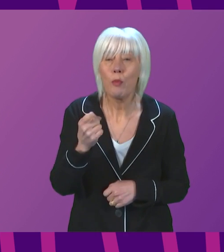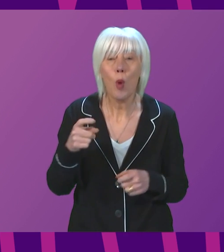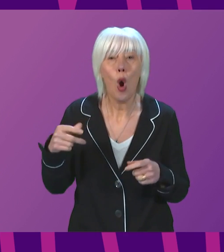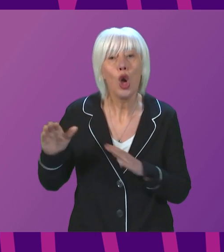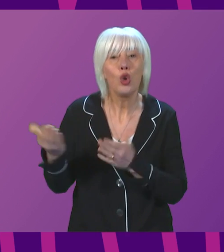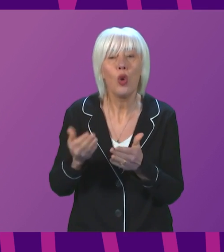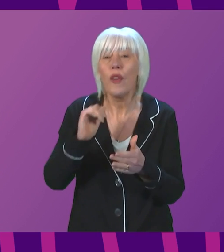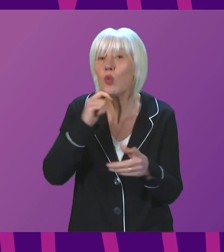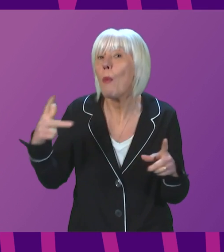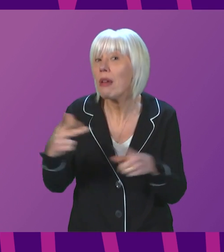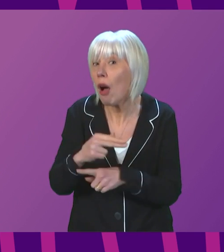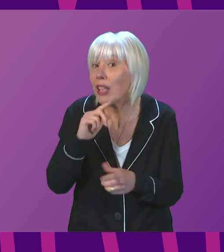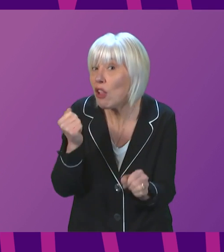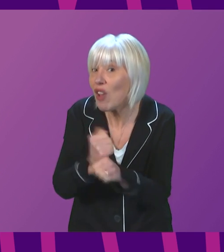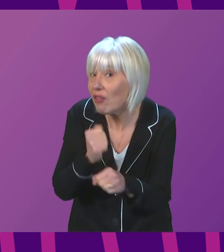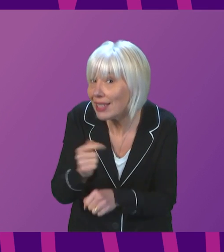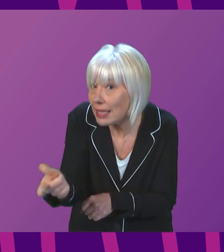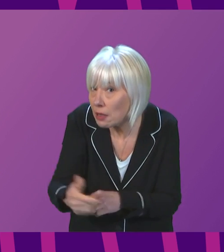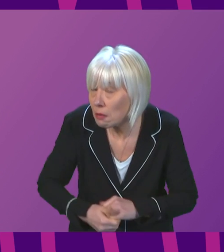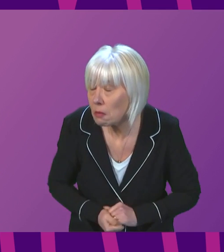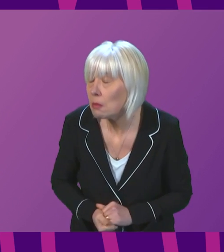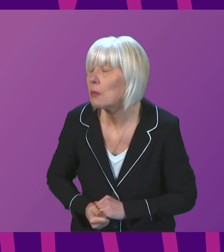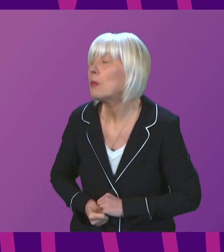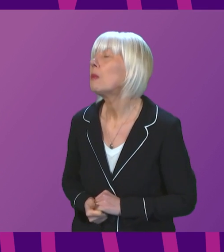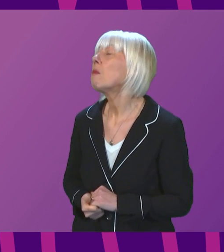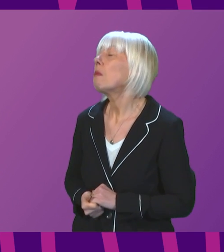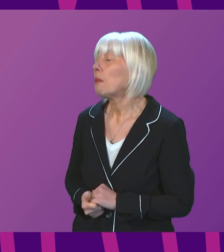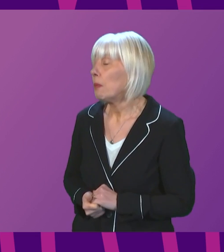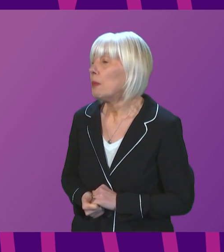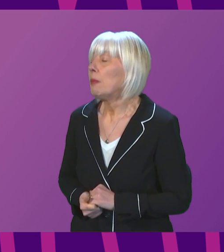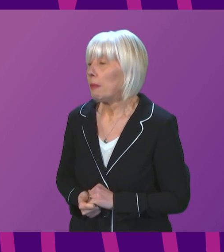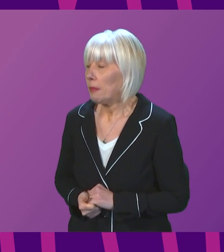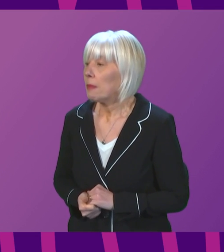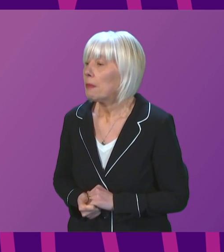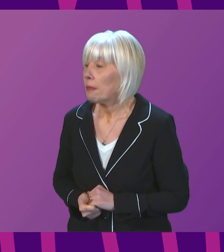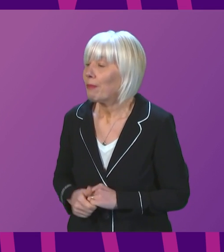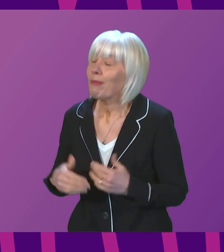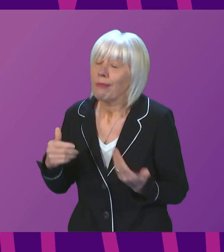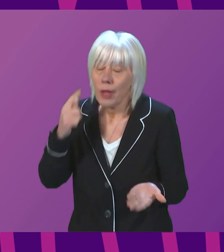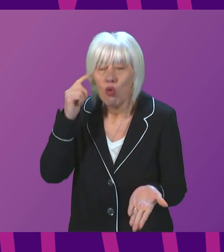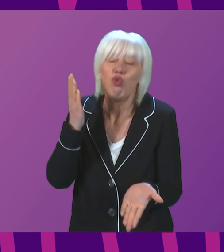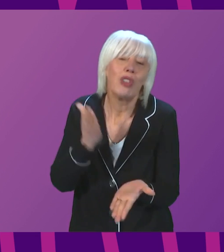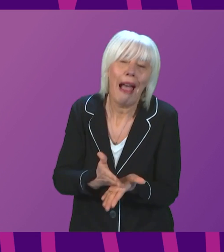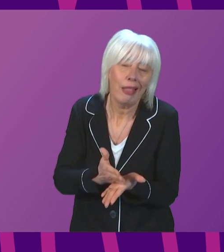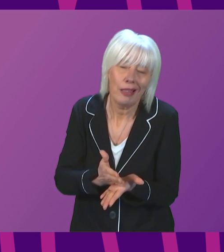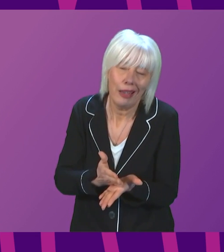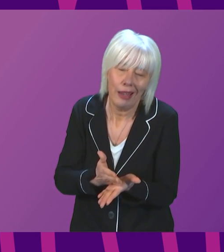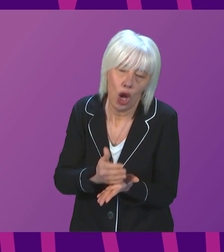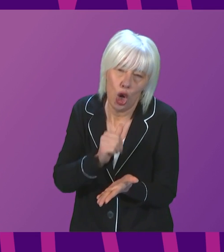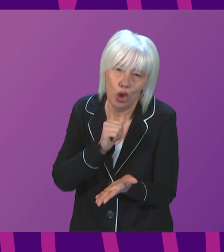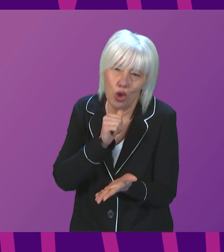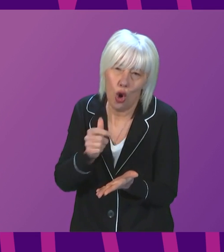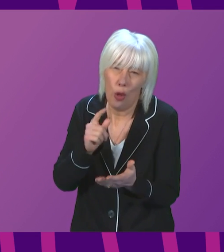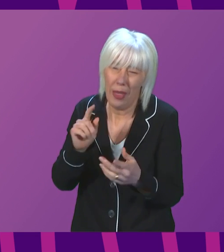First, let us talk in terms of reality rather than the mischaracterisation and misrepresentation